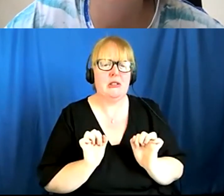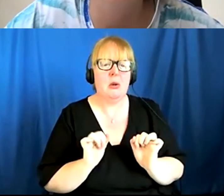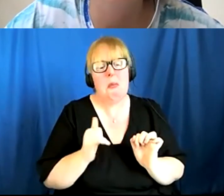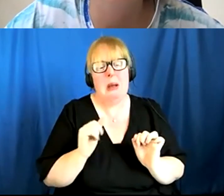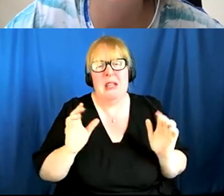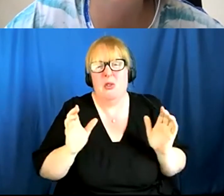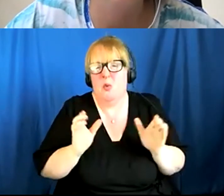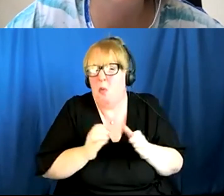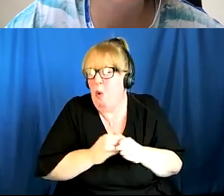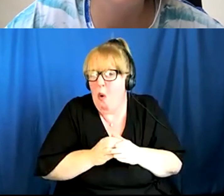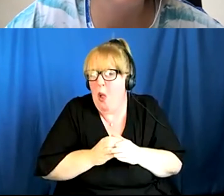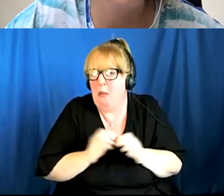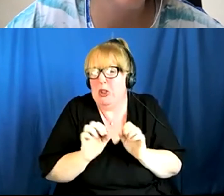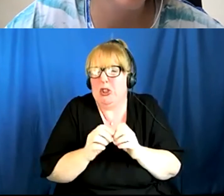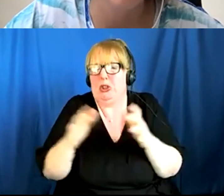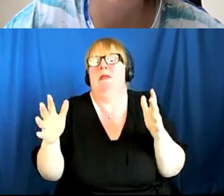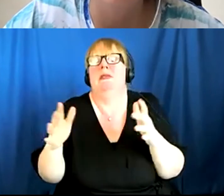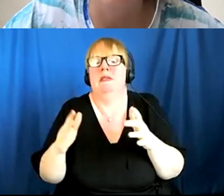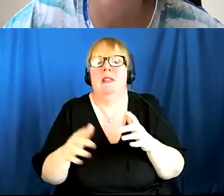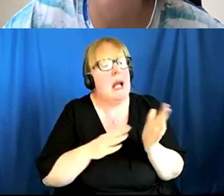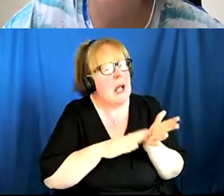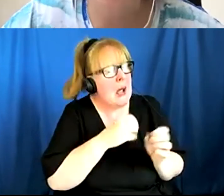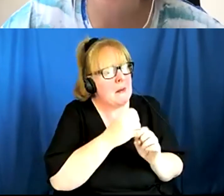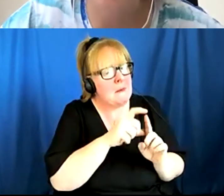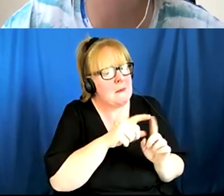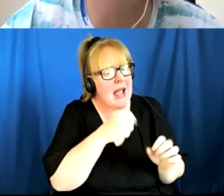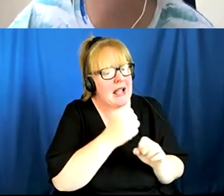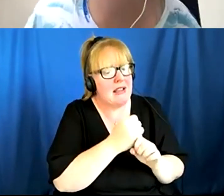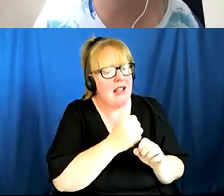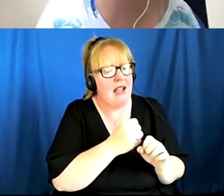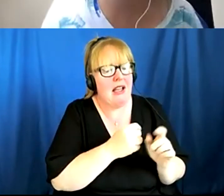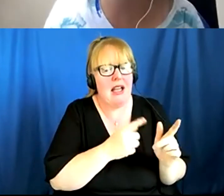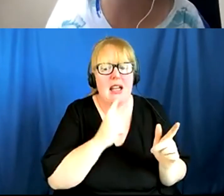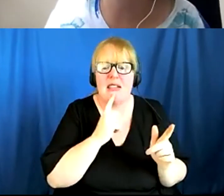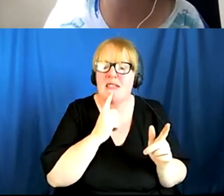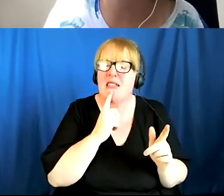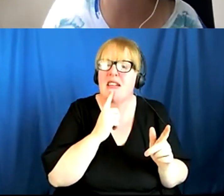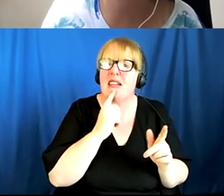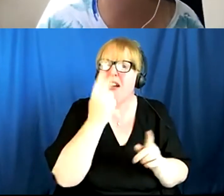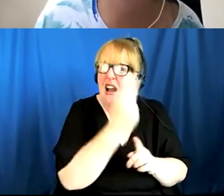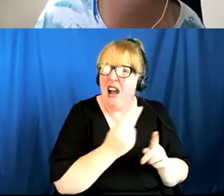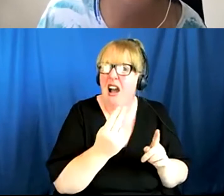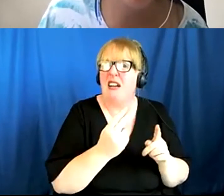I don't know, Magda. What do you think? >> MAGDA: So, the question is: “can art, and the making of art, make a difference and strengthen democracy?